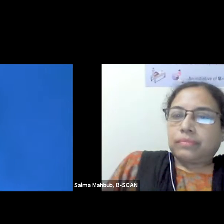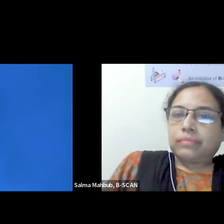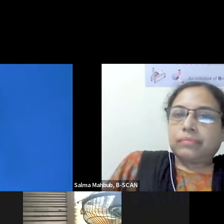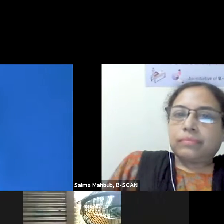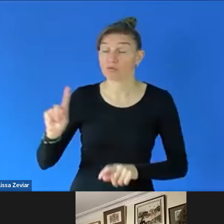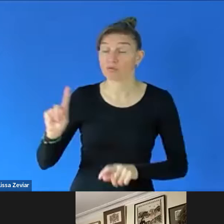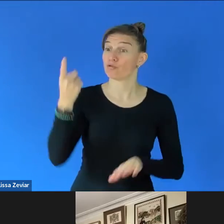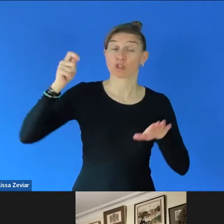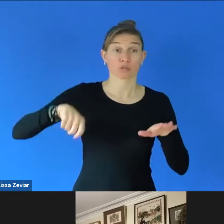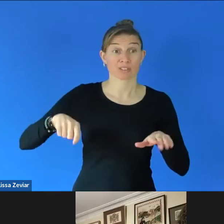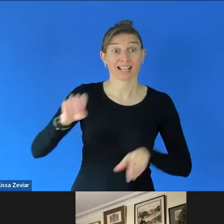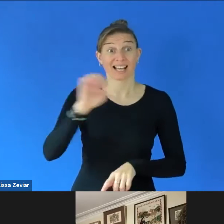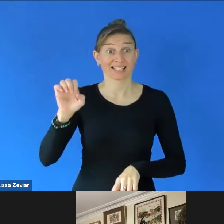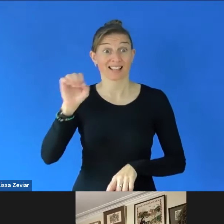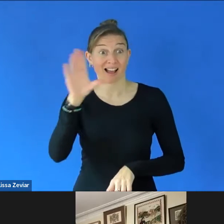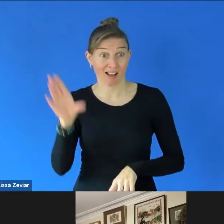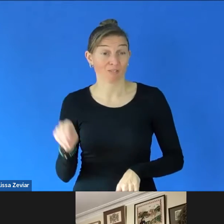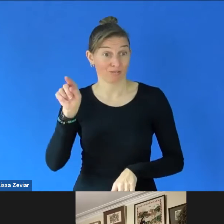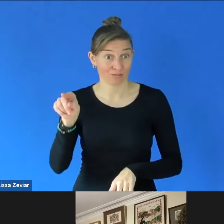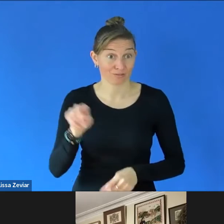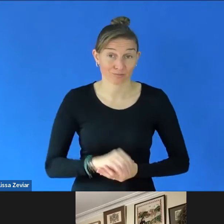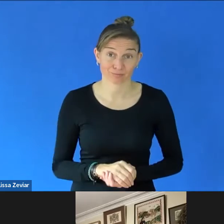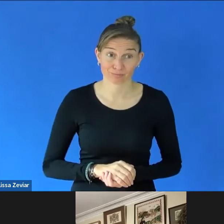the first chair of the East African Employer's organisation